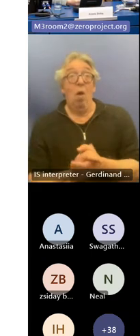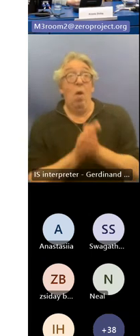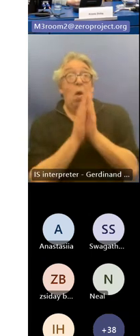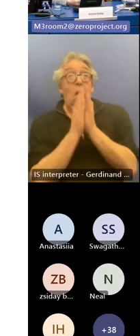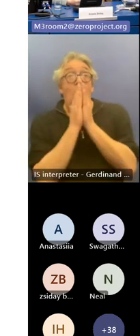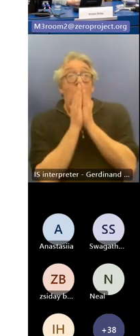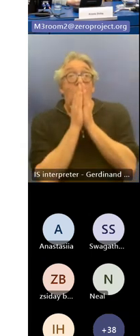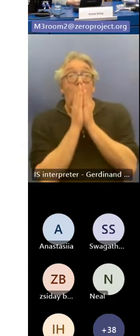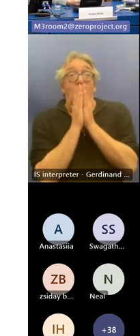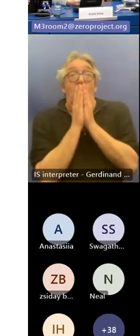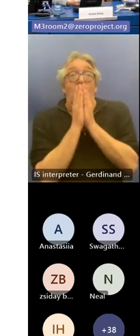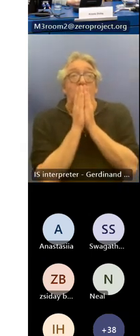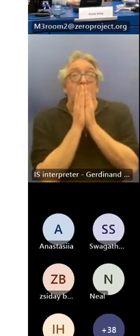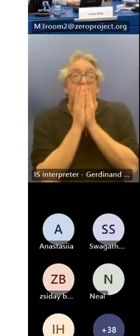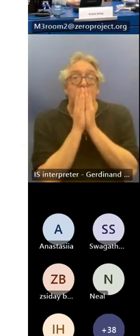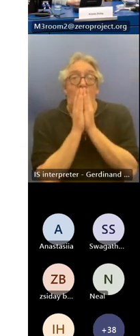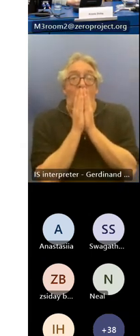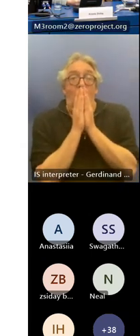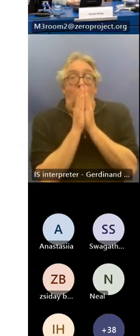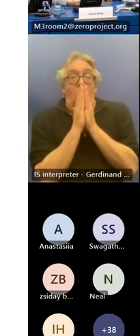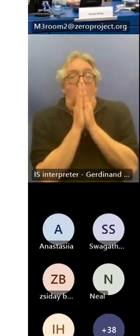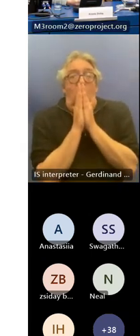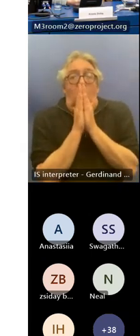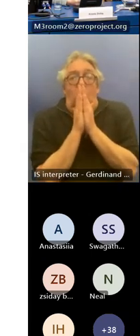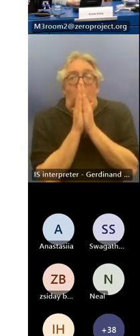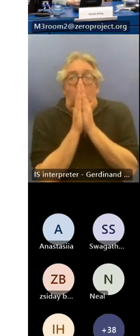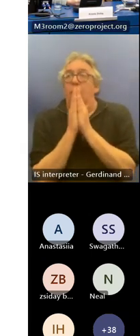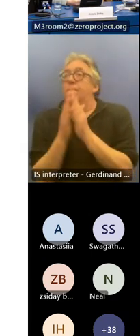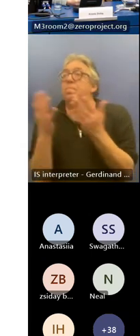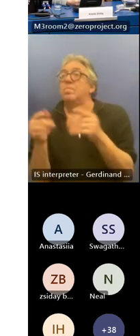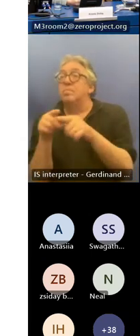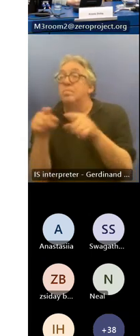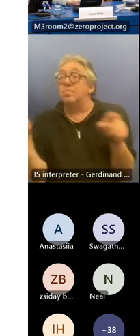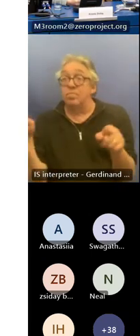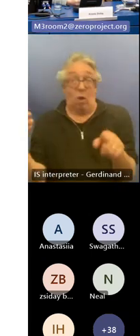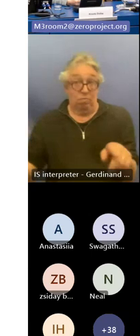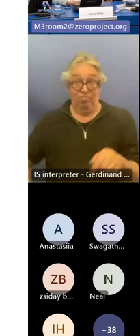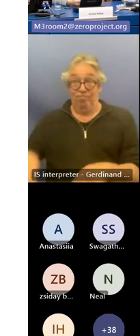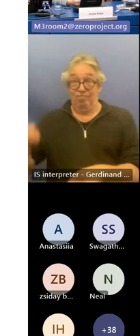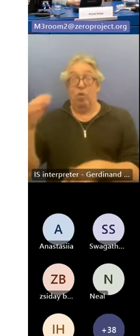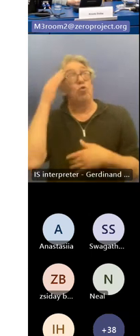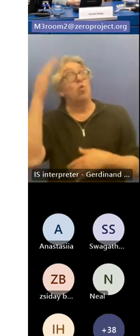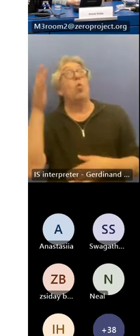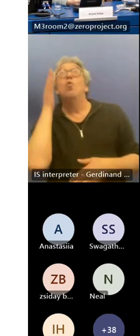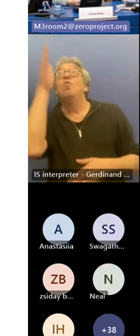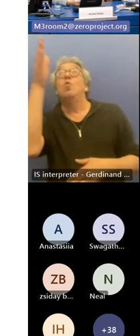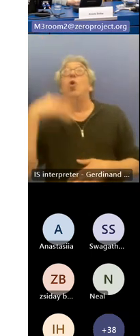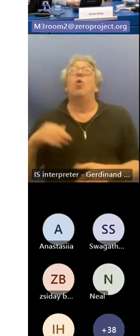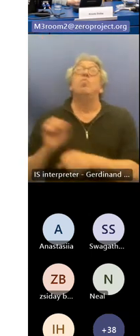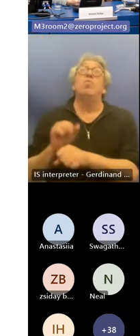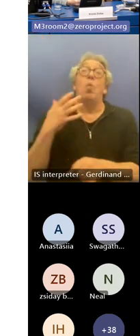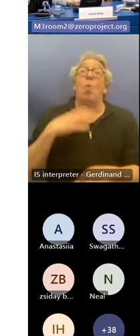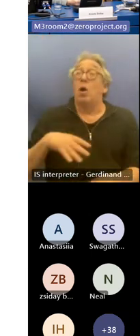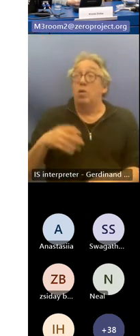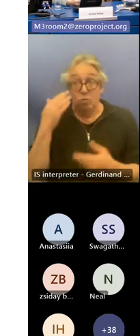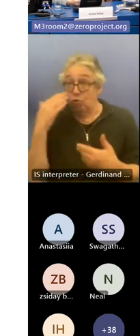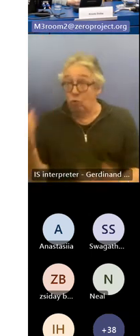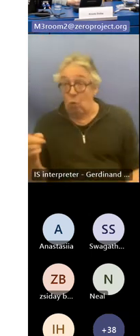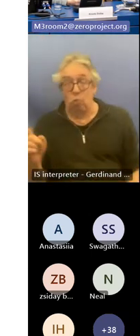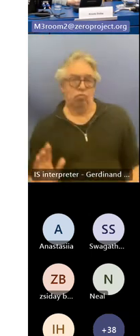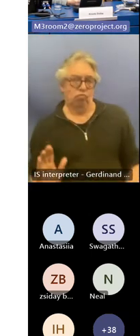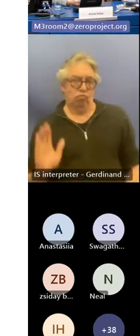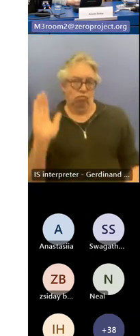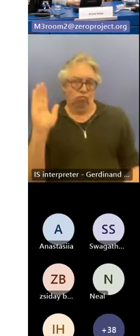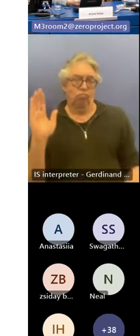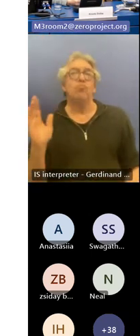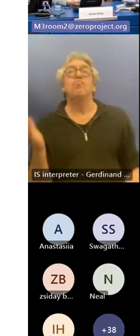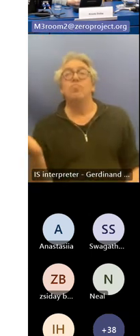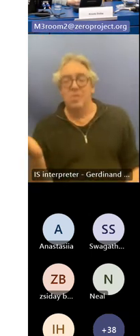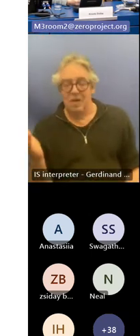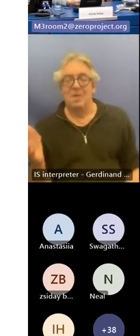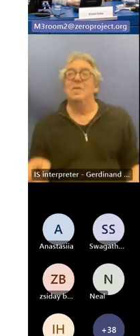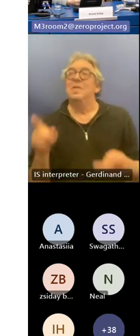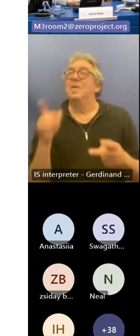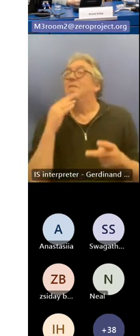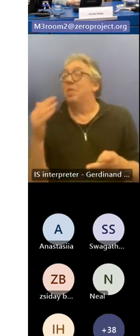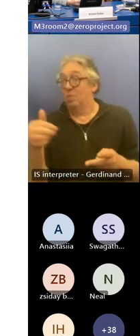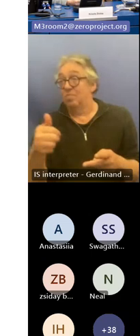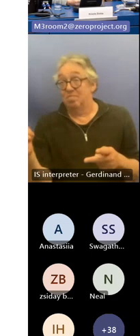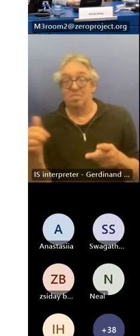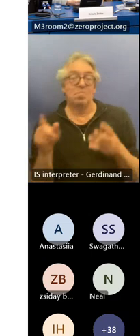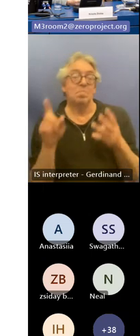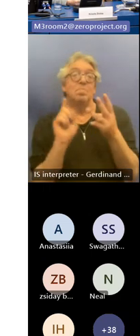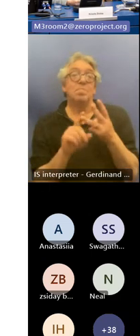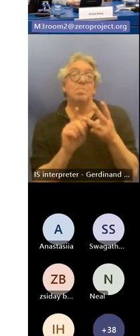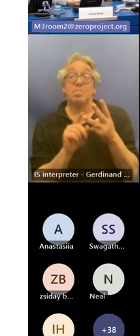who you want to be. Thank you. If you are in the room, I'd like you to raise your hand if you had